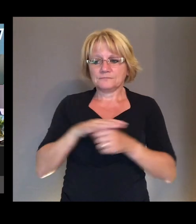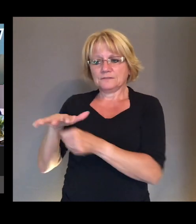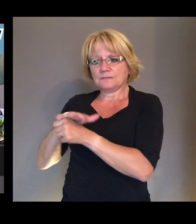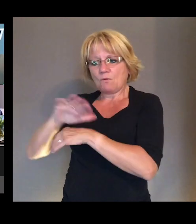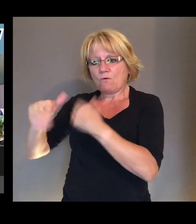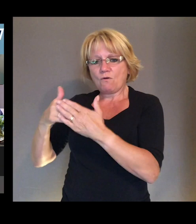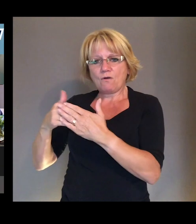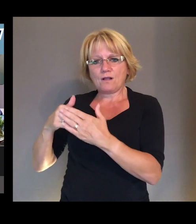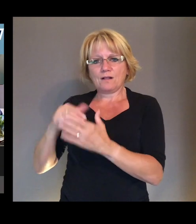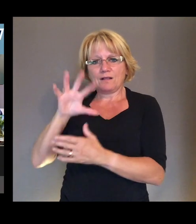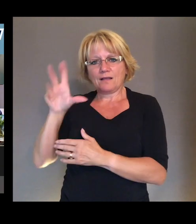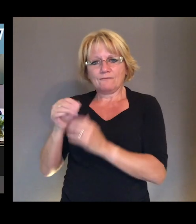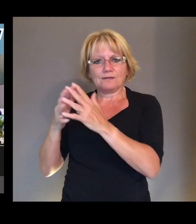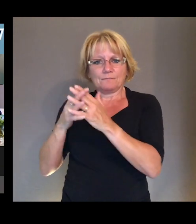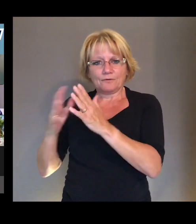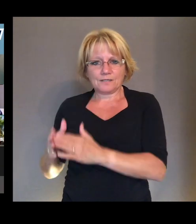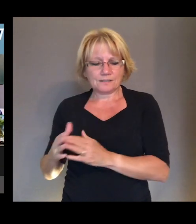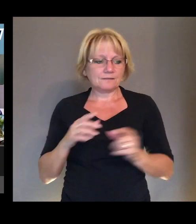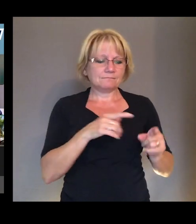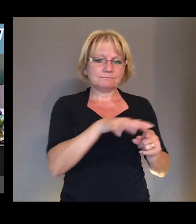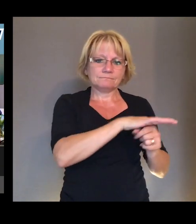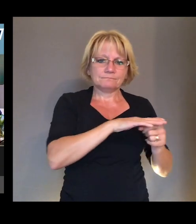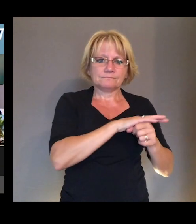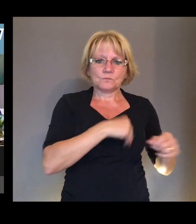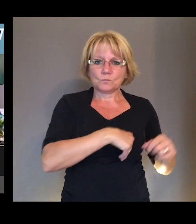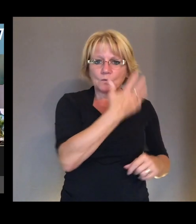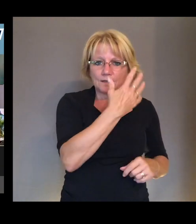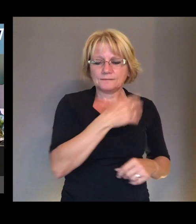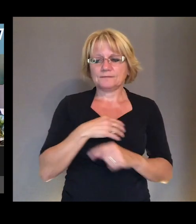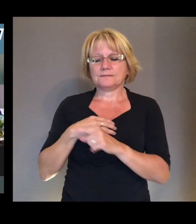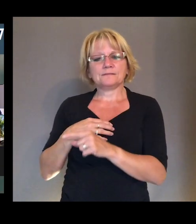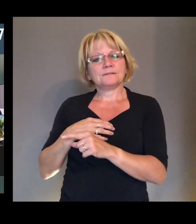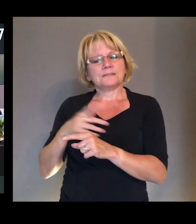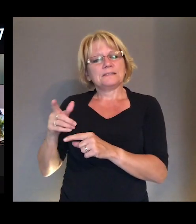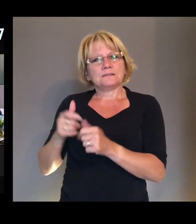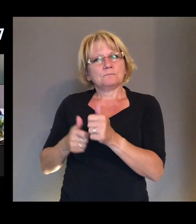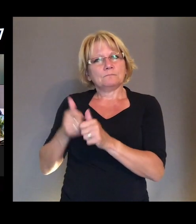All of Jamal's neighbors are African American and all of Kevin's neighbors are white. Because Jamal's school district